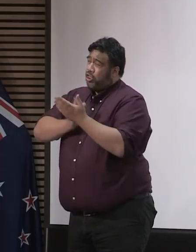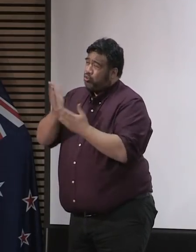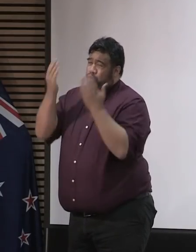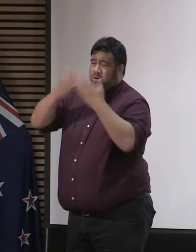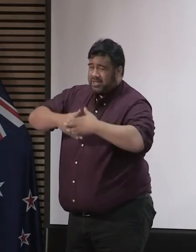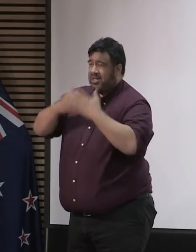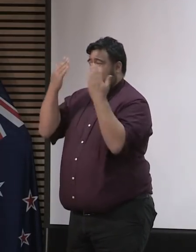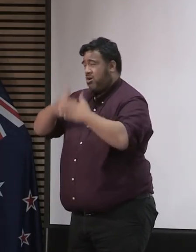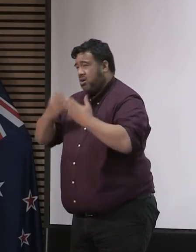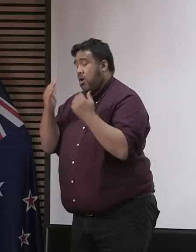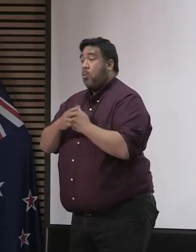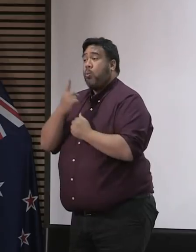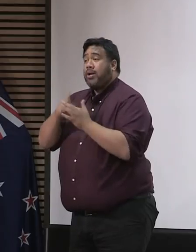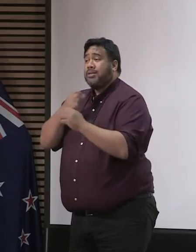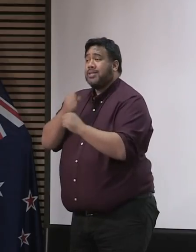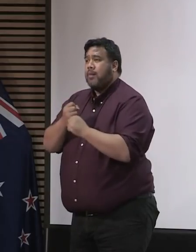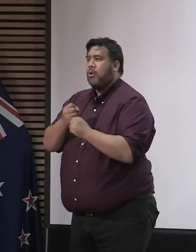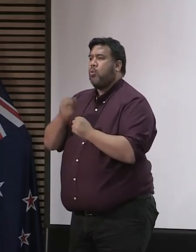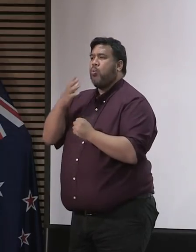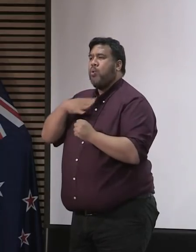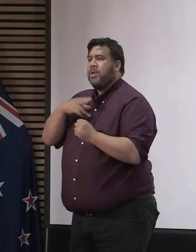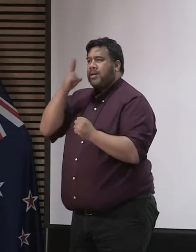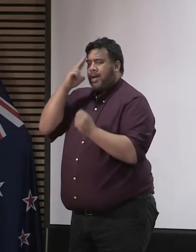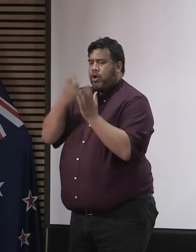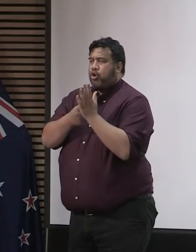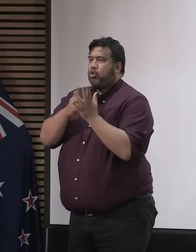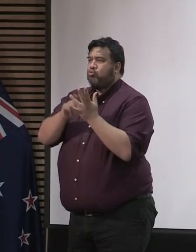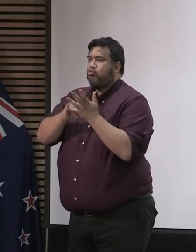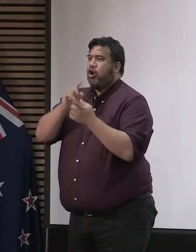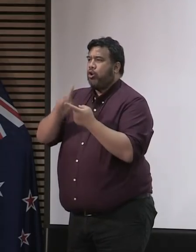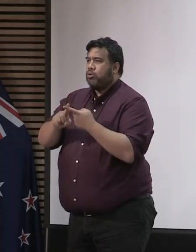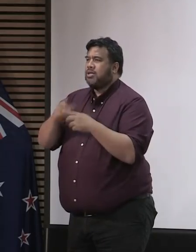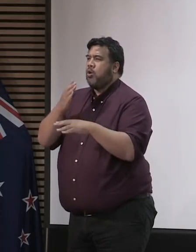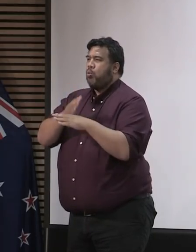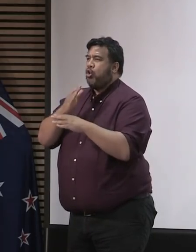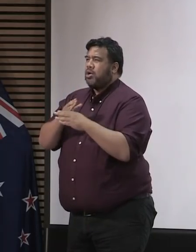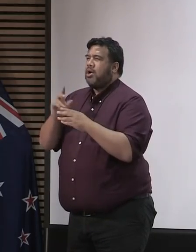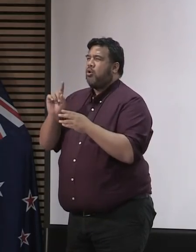Even a cleaner at Otahuhu police station who currently works 13 hour days.